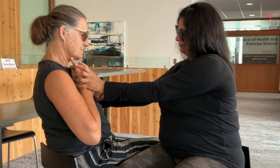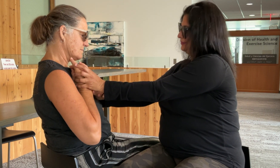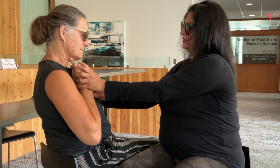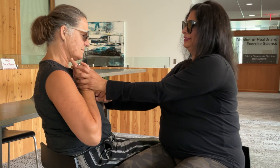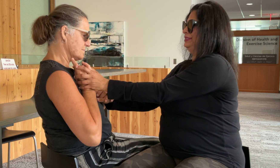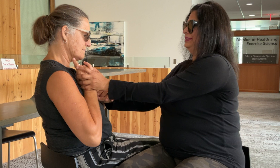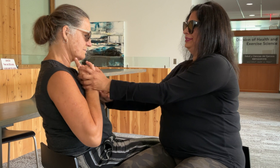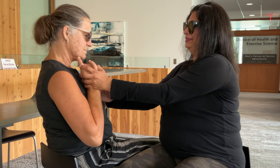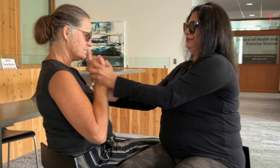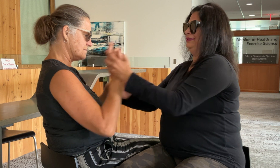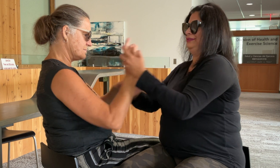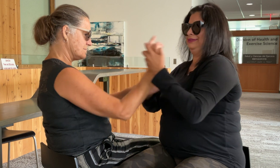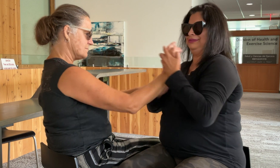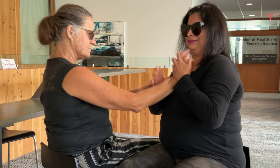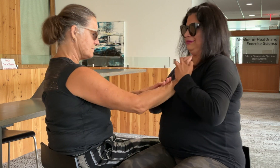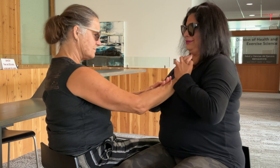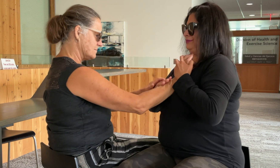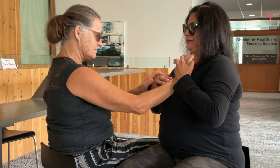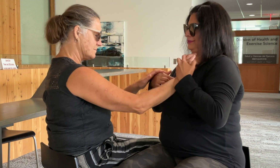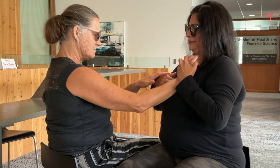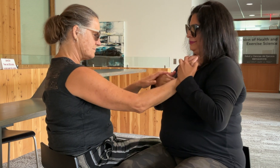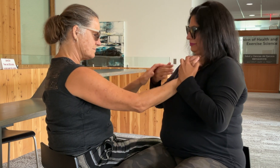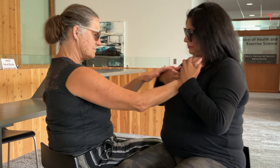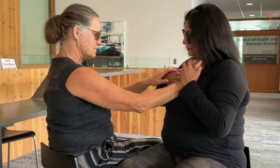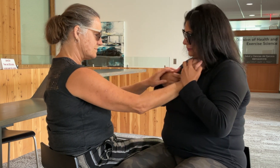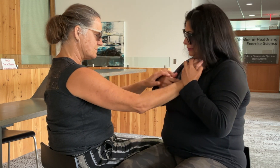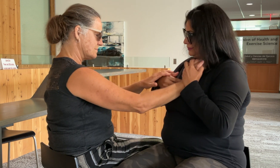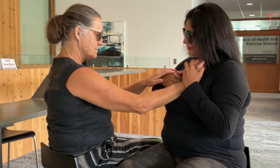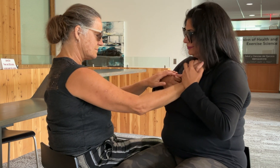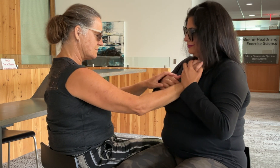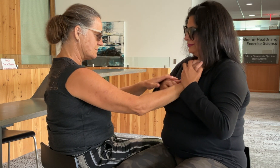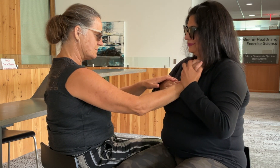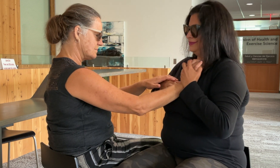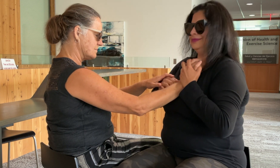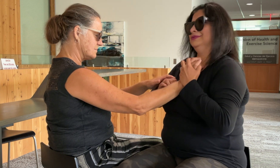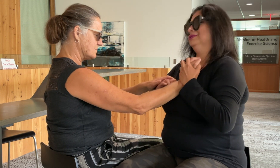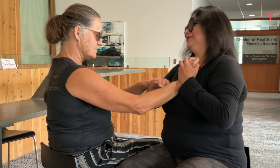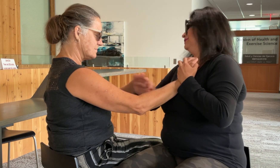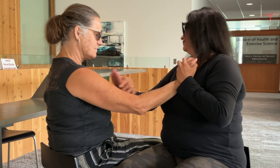but again, instantly they gave the dog back to me, and I said, "No, no, no, this is your dog.